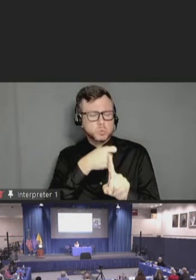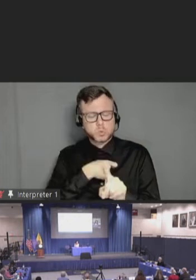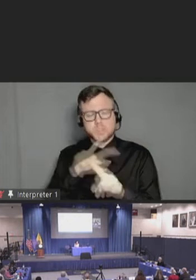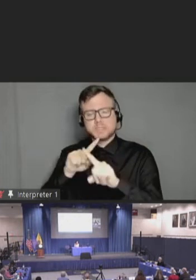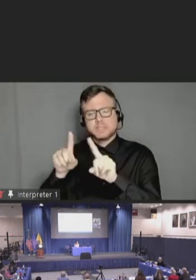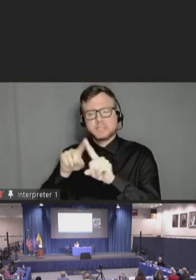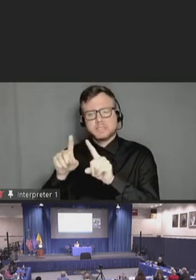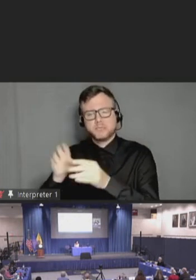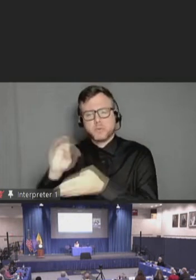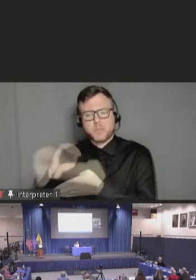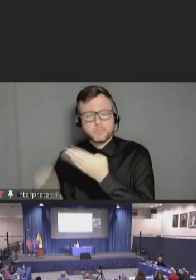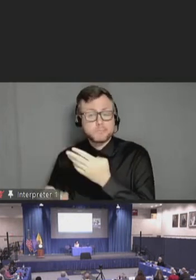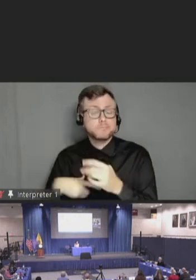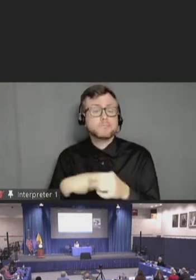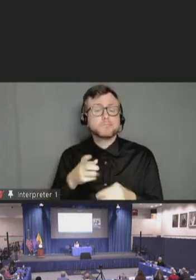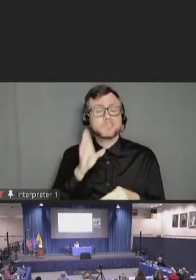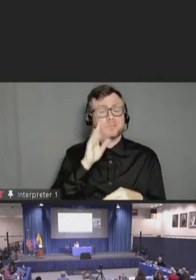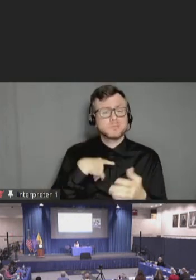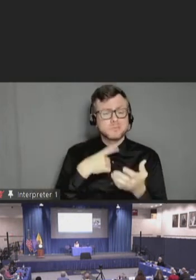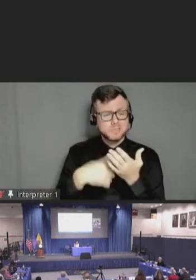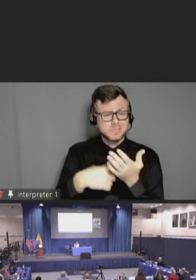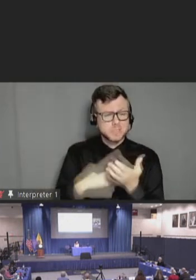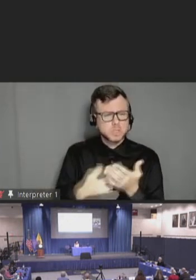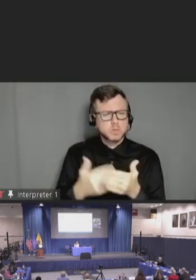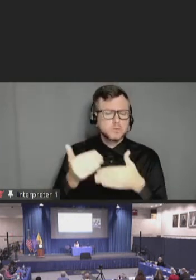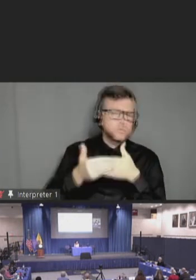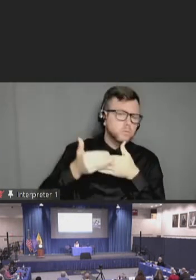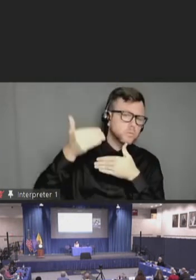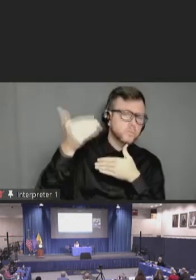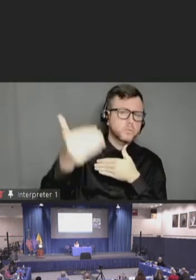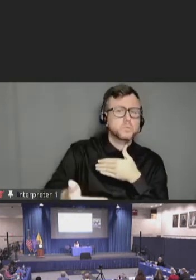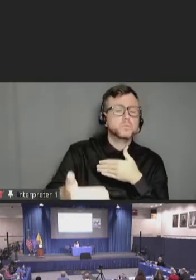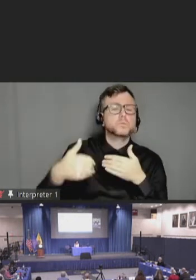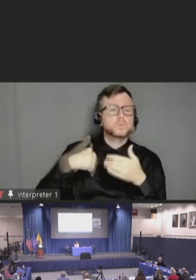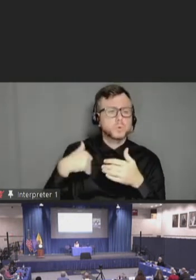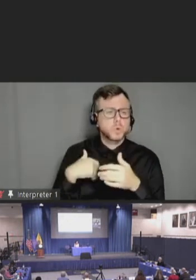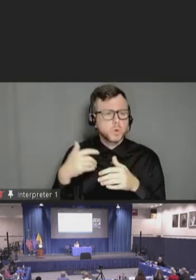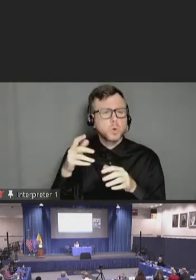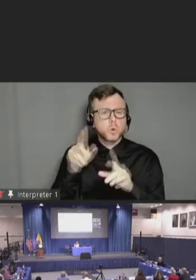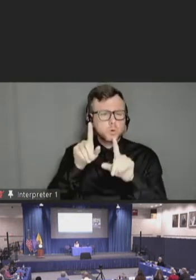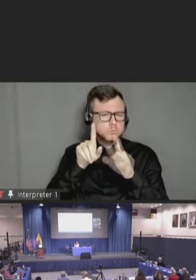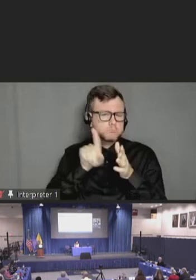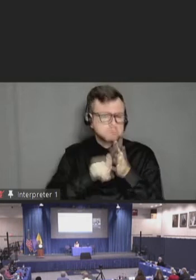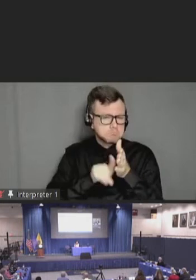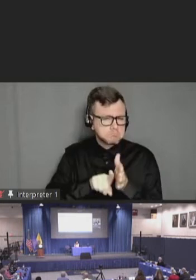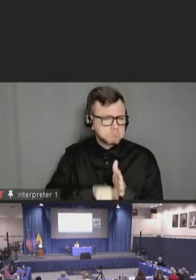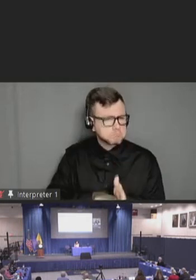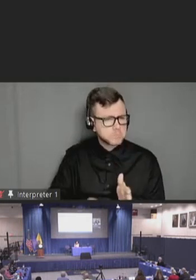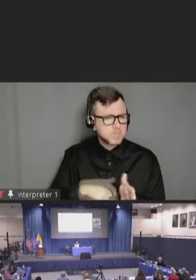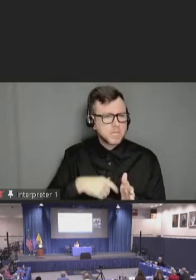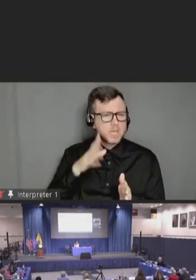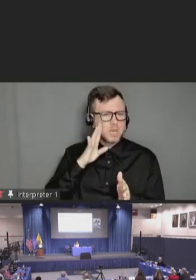And then we'll finish with discussing some future investigations and place some of these findings in a broader context.